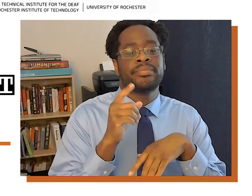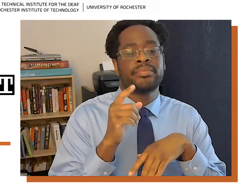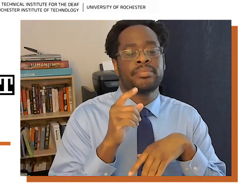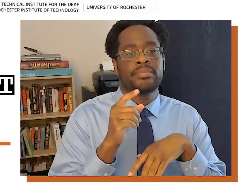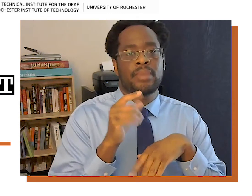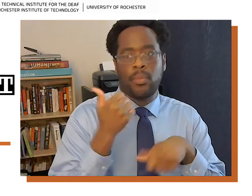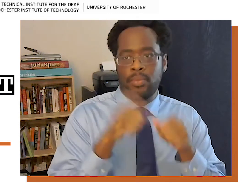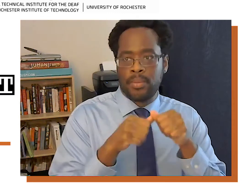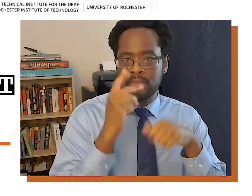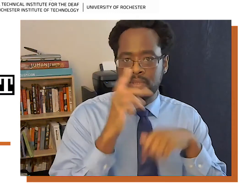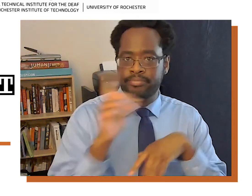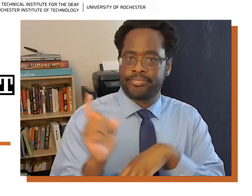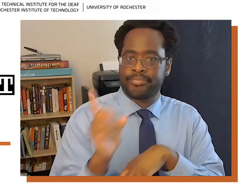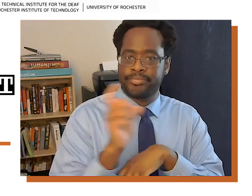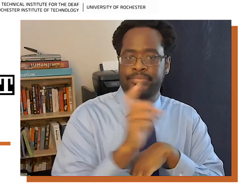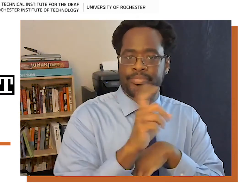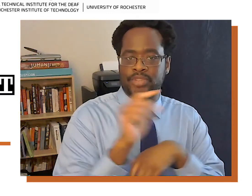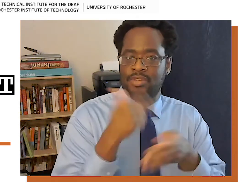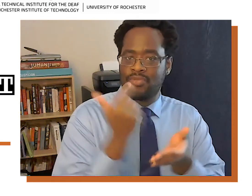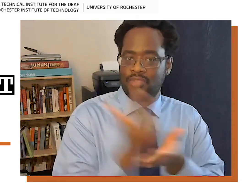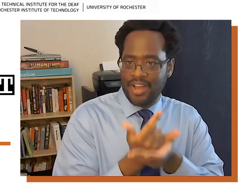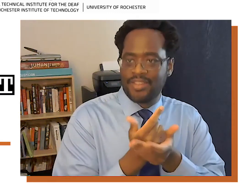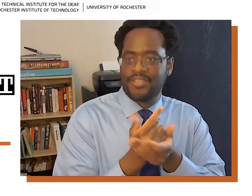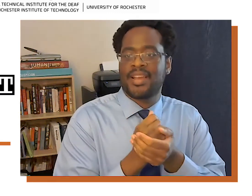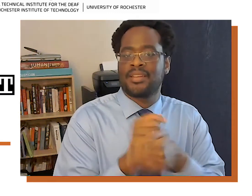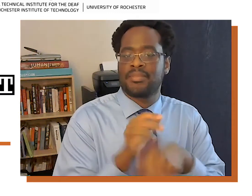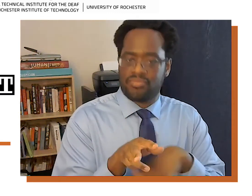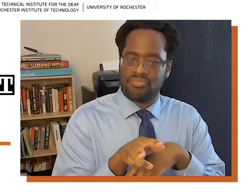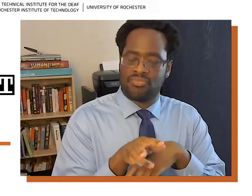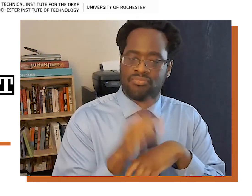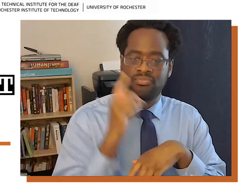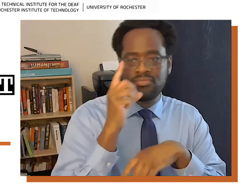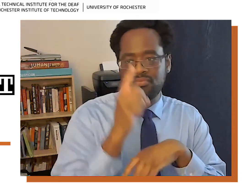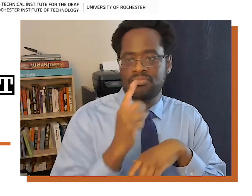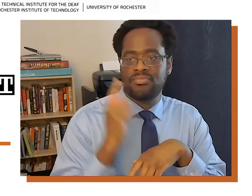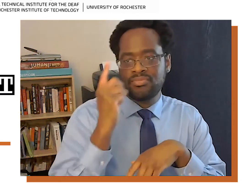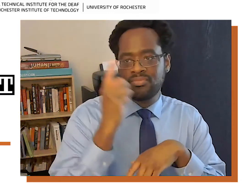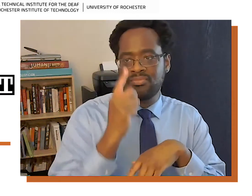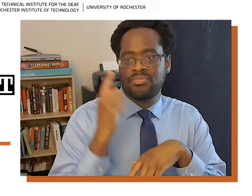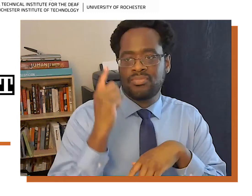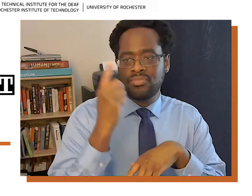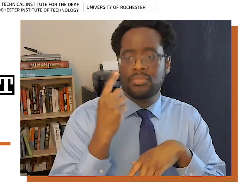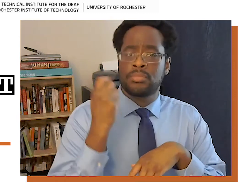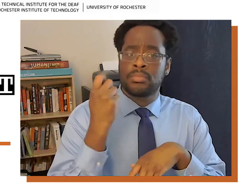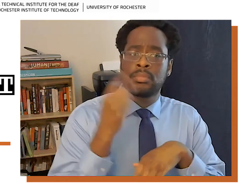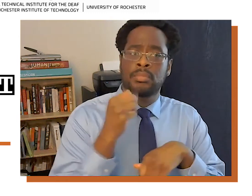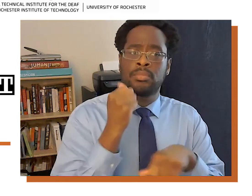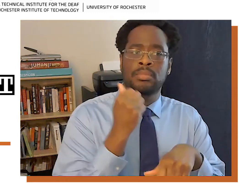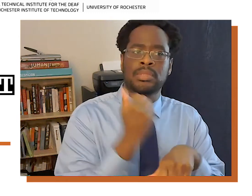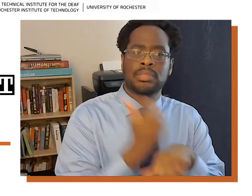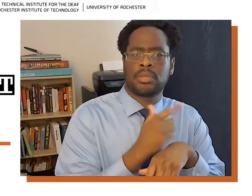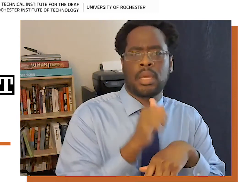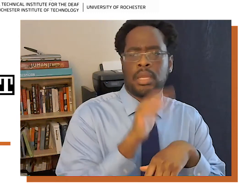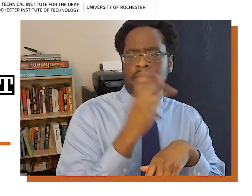and I remember seeing him walk across the stage and graduate, and I remember